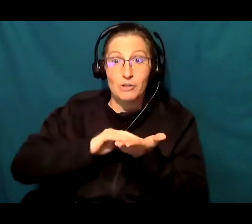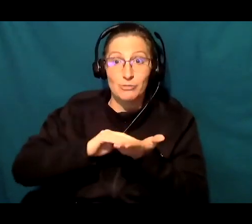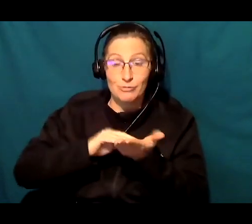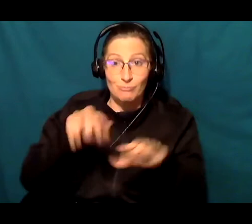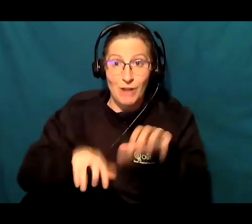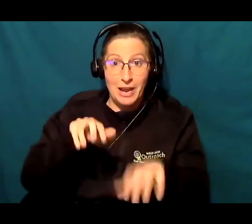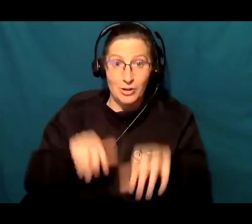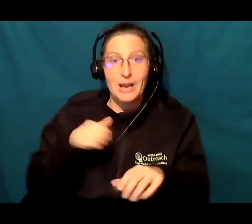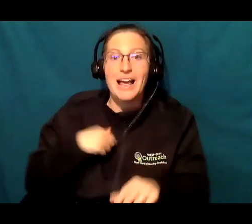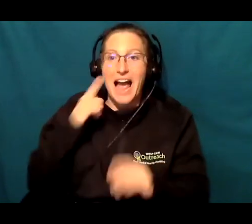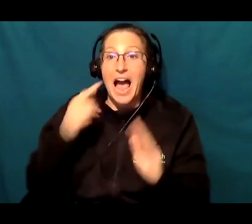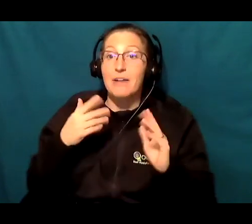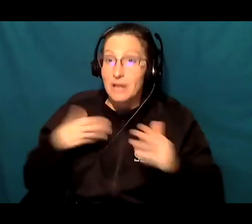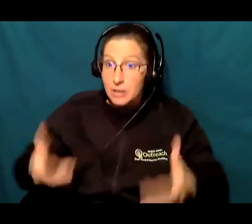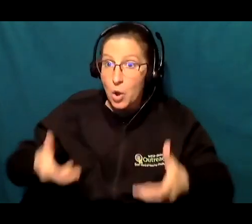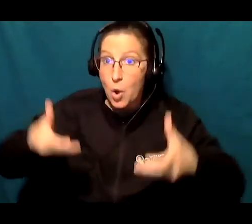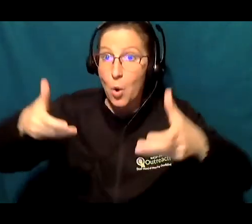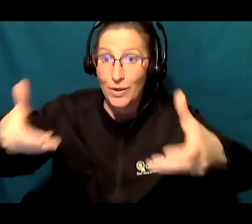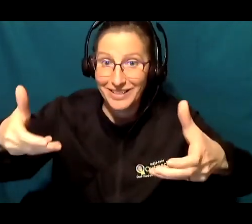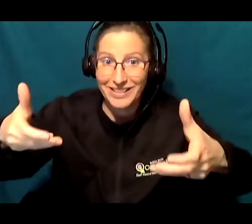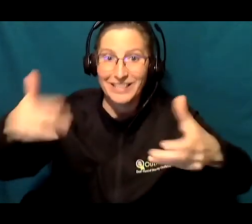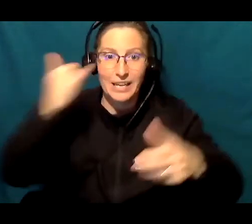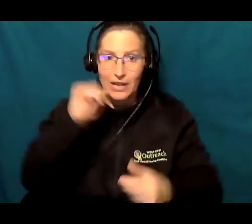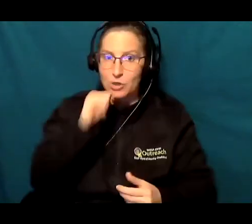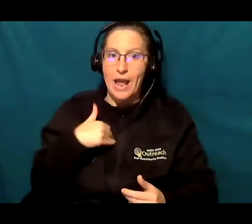into my camera if I don't have a document camera,